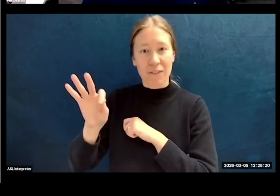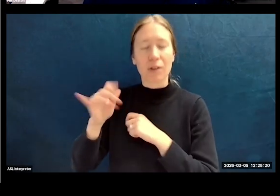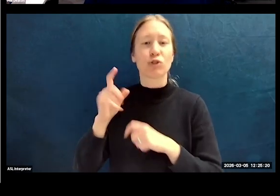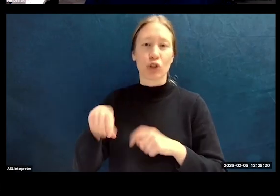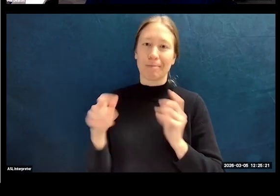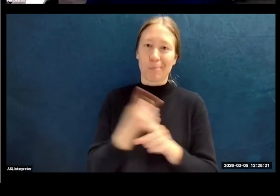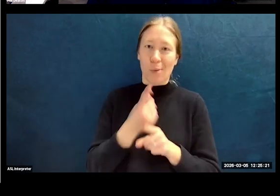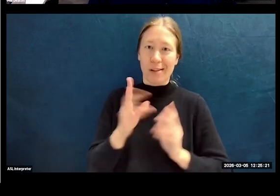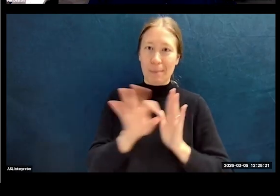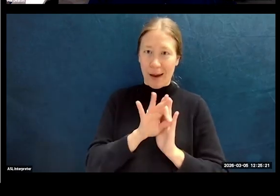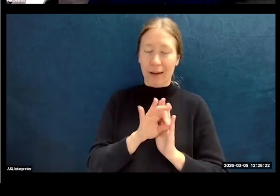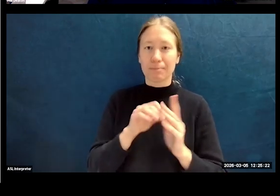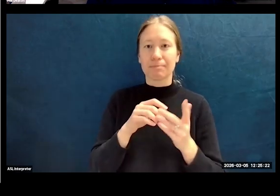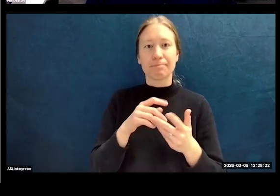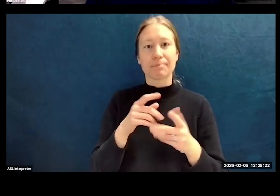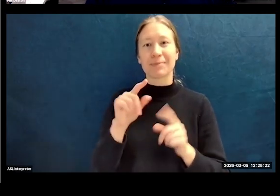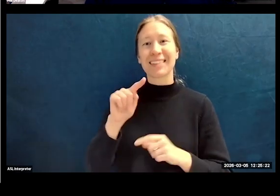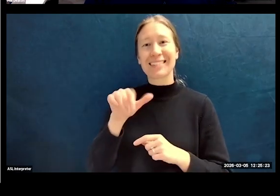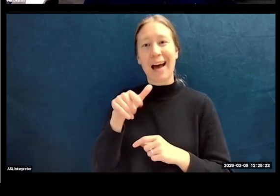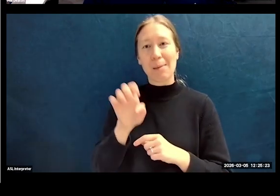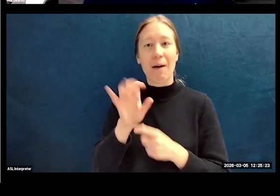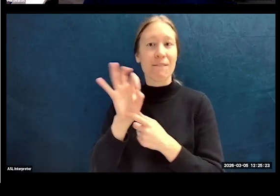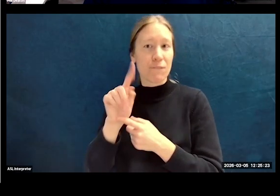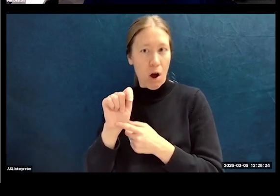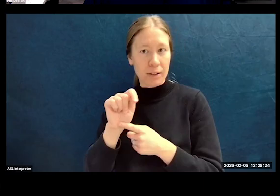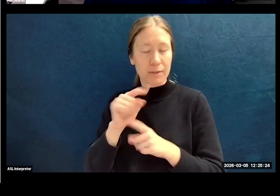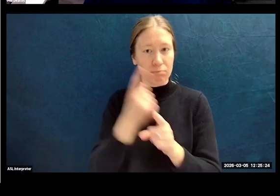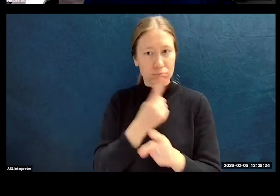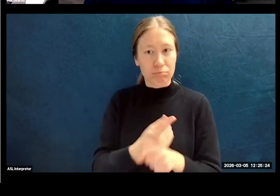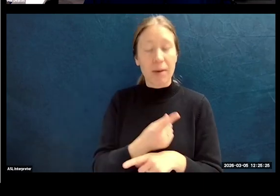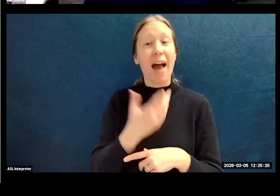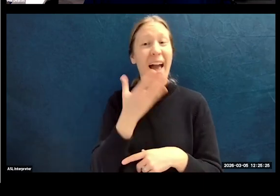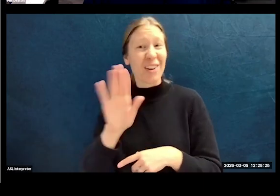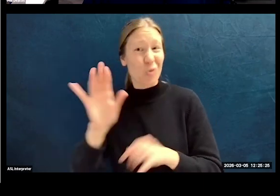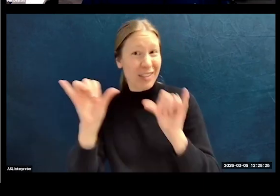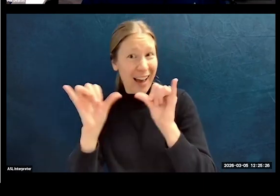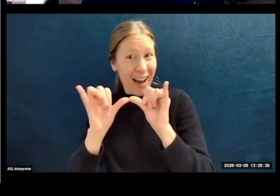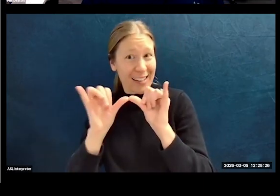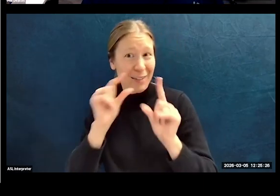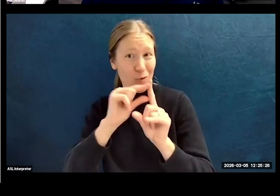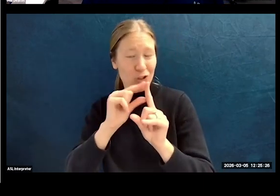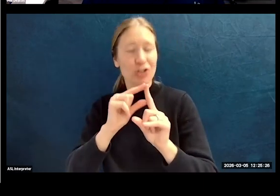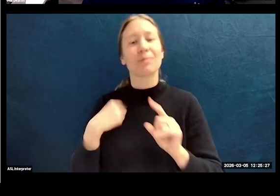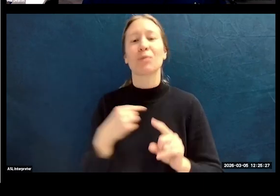so, your font, and that you've considered your text size when you're creating your documents. We have a link on this slide which gives recommendations